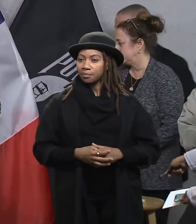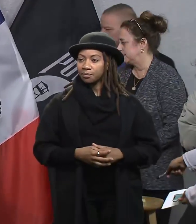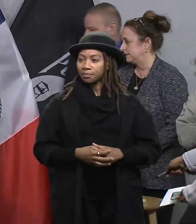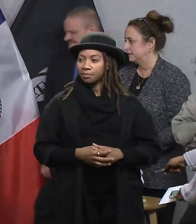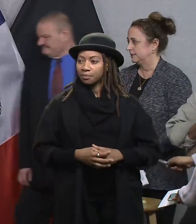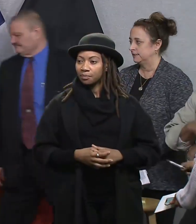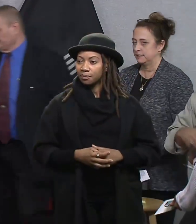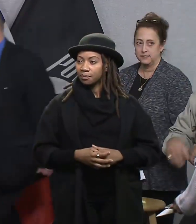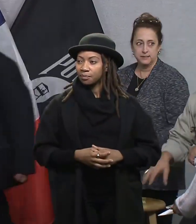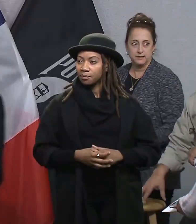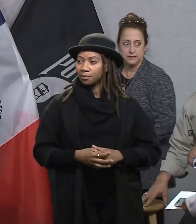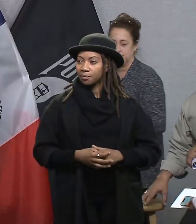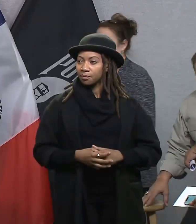A COUPLE OF THESE PEOPLE